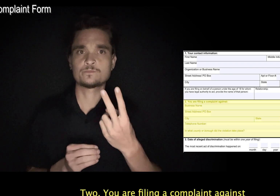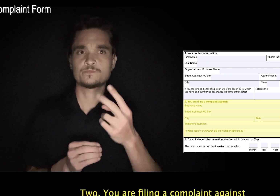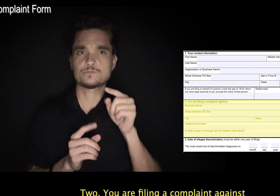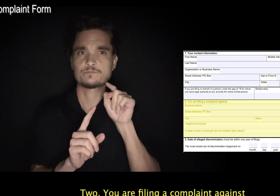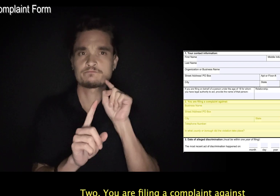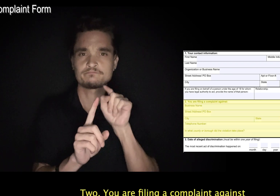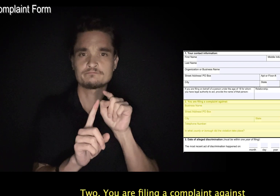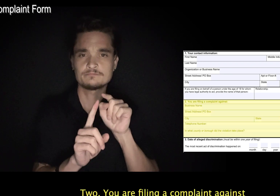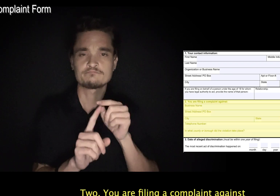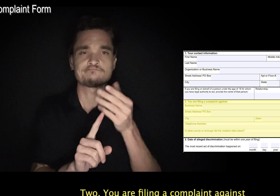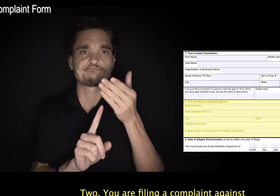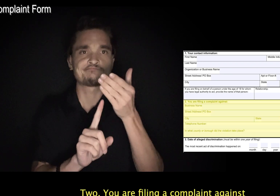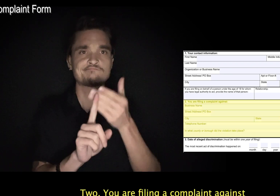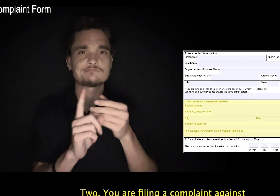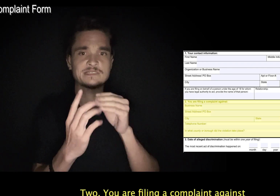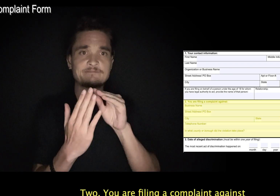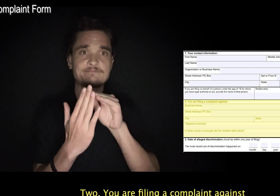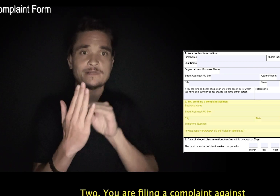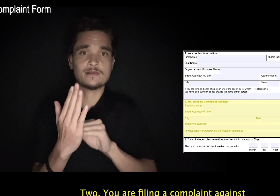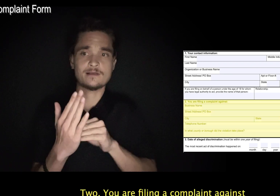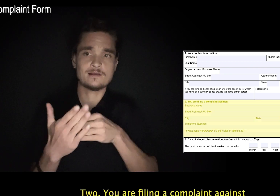Two. You are filing a complaint against